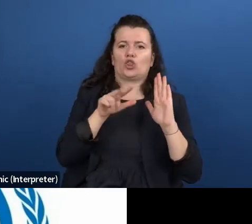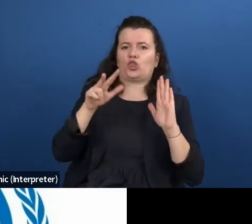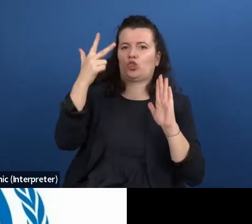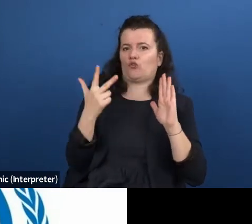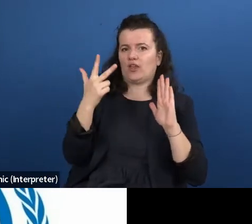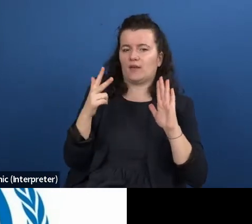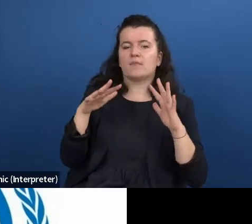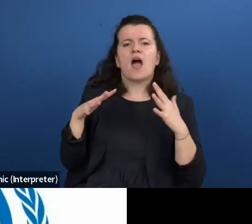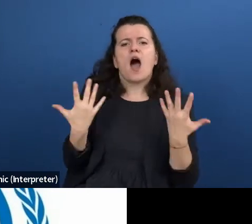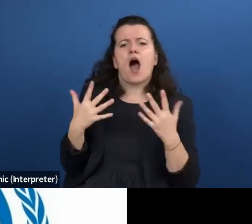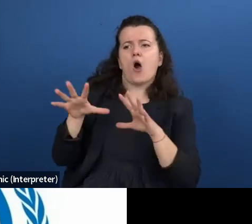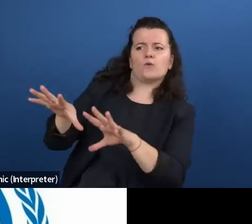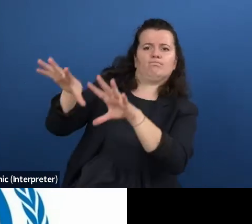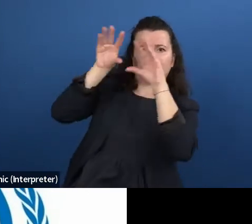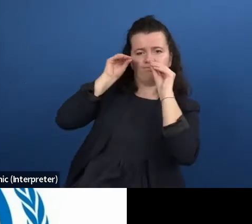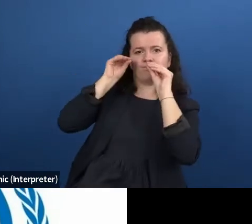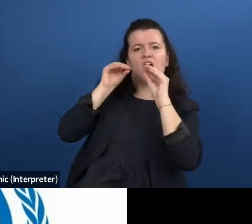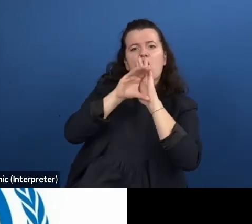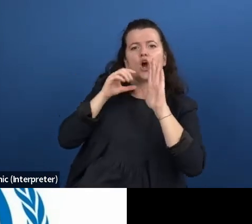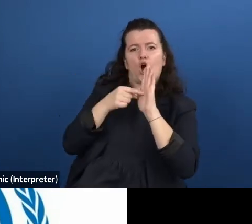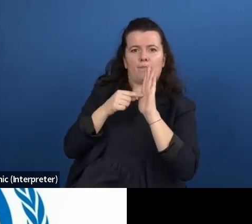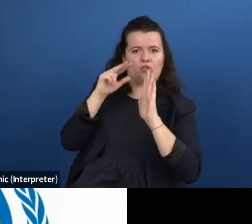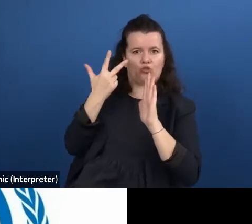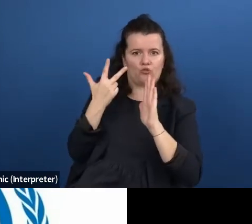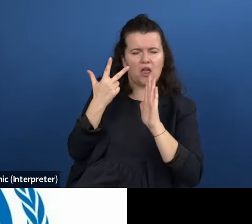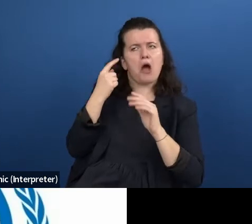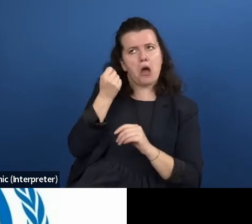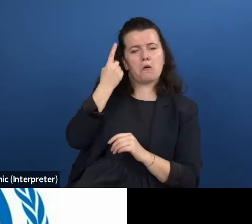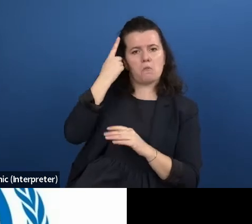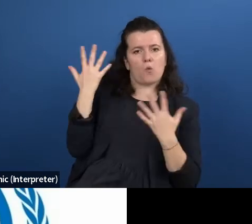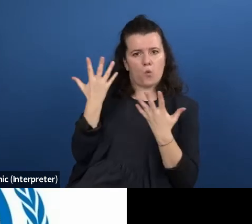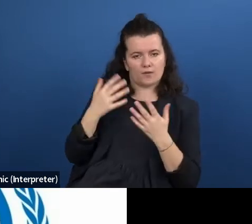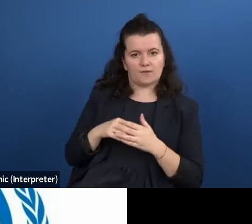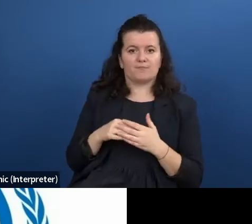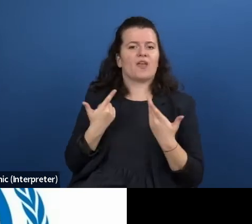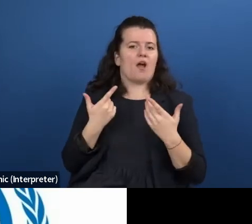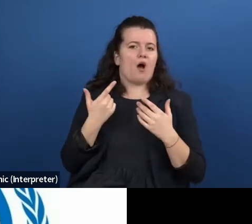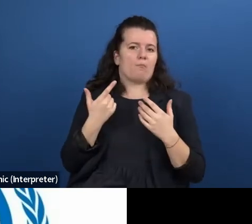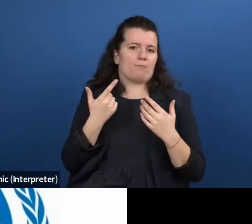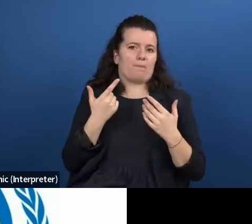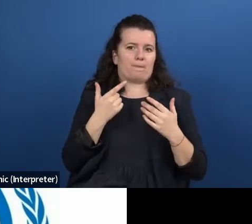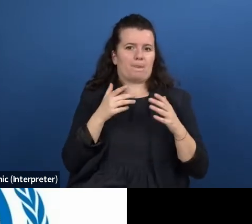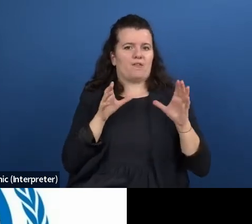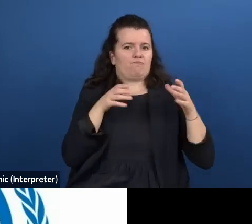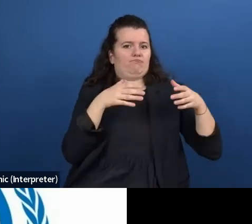the Convention on the Rights of Persons with Disabilities. And this relates to women and girls pointing out